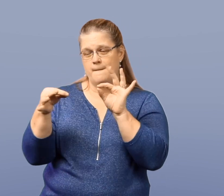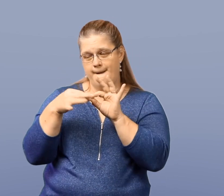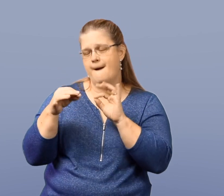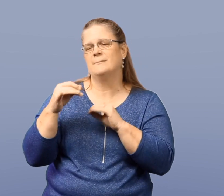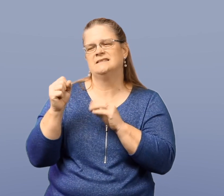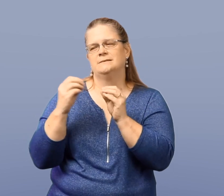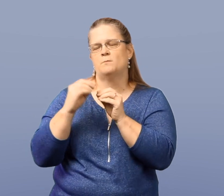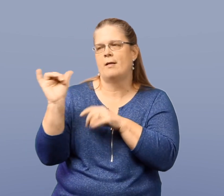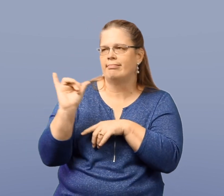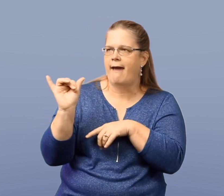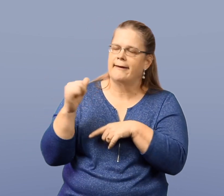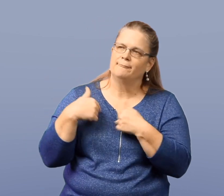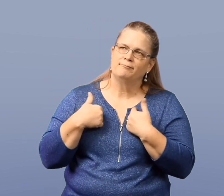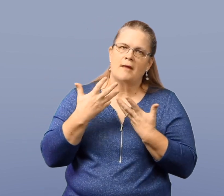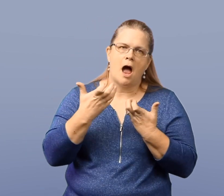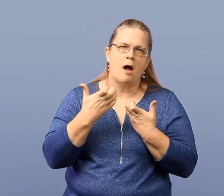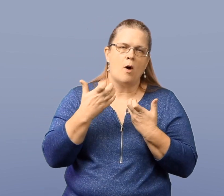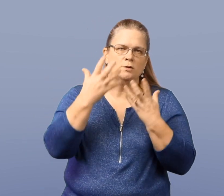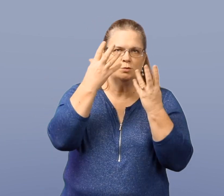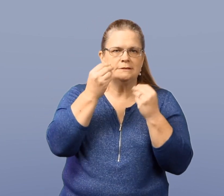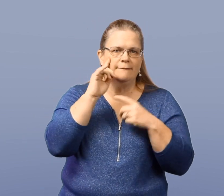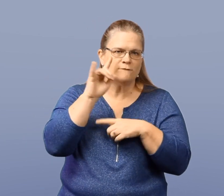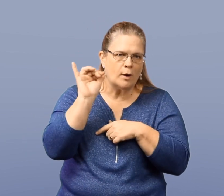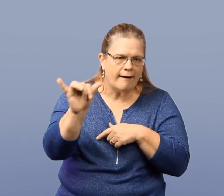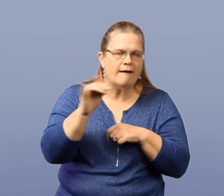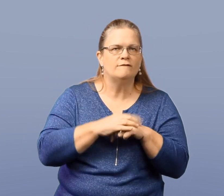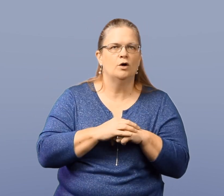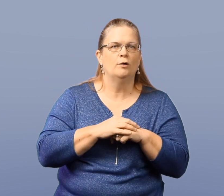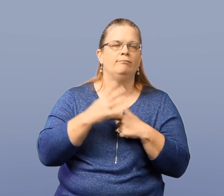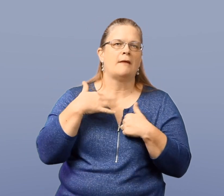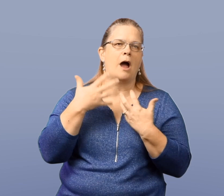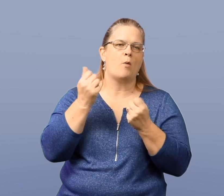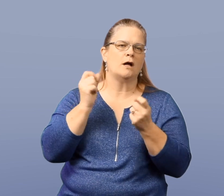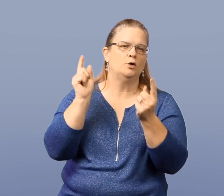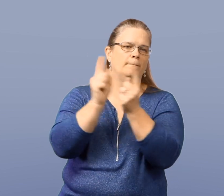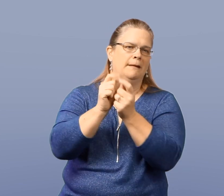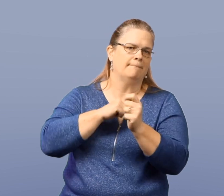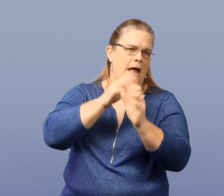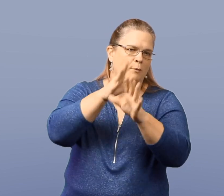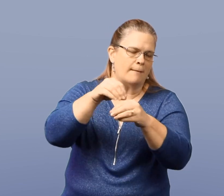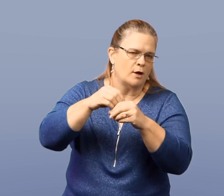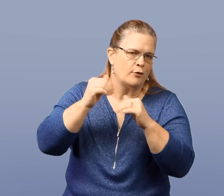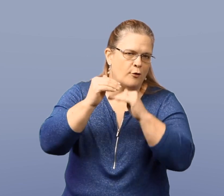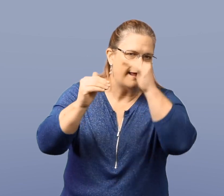Indirect comments are more like, I want to sleep forever, I want to meet my Grandma